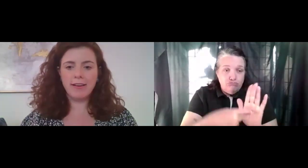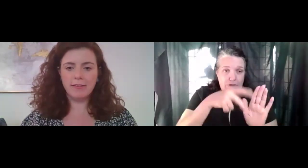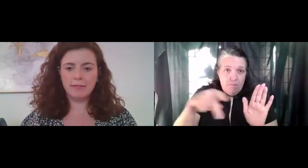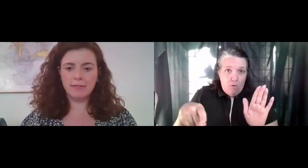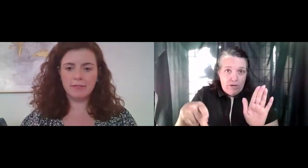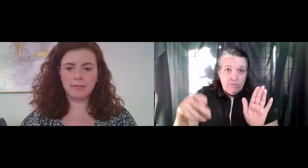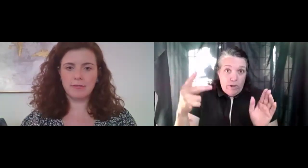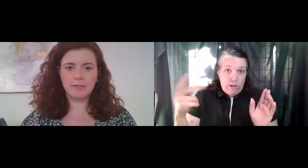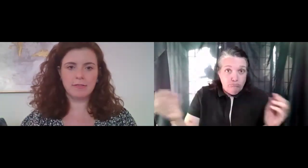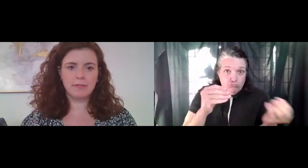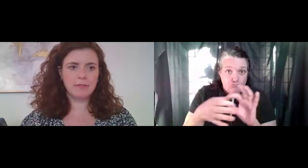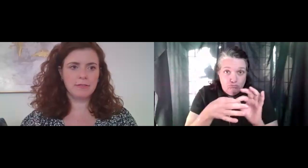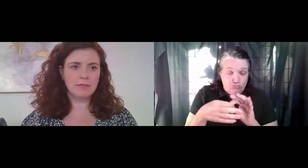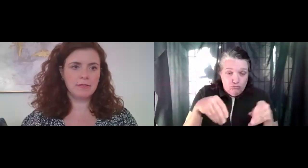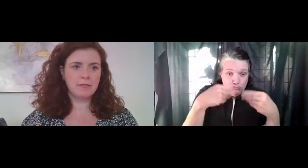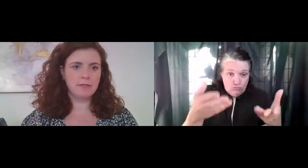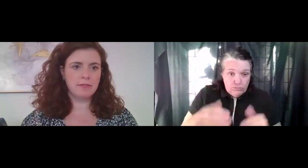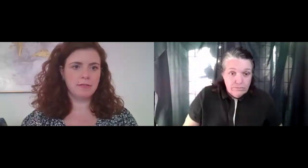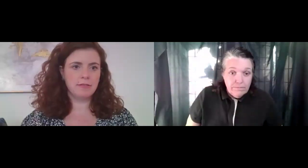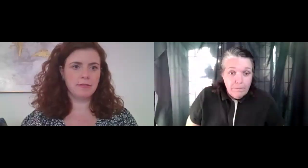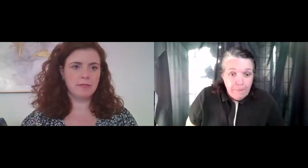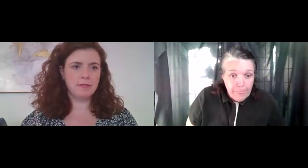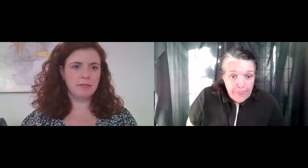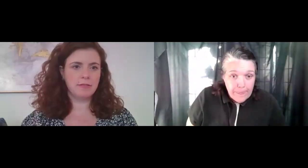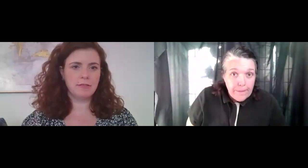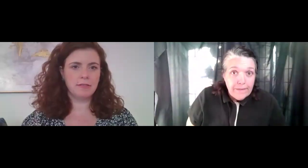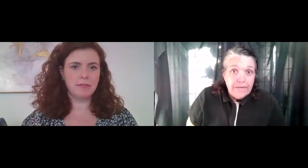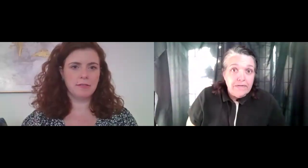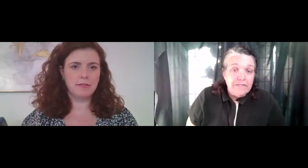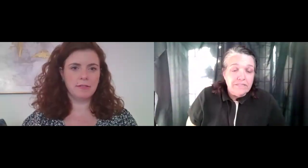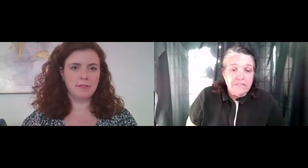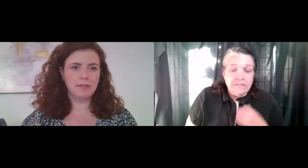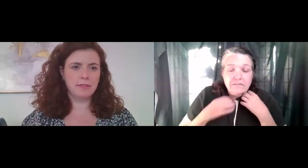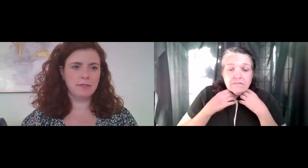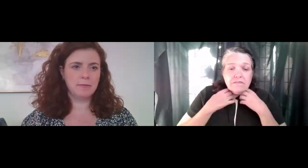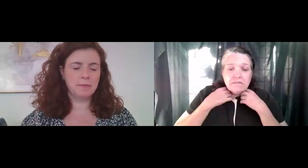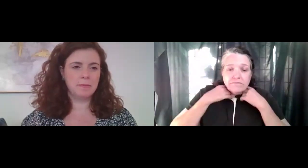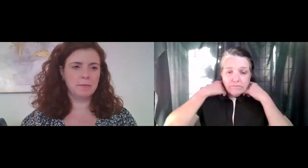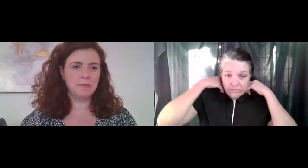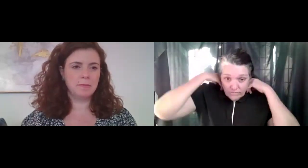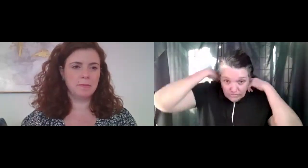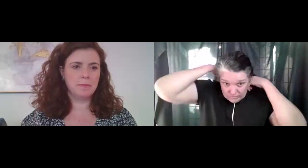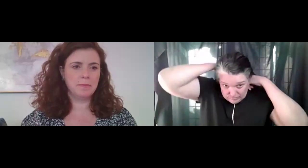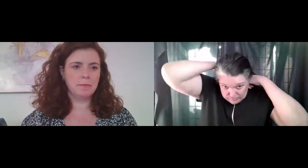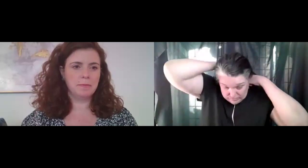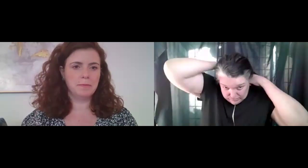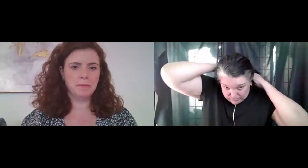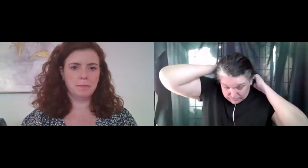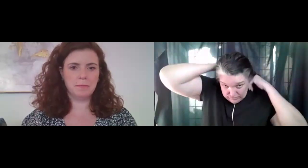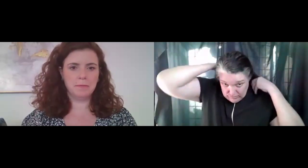Okay. >> DEBBIE: Let's see, let me do this... And then you should be able to share.